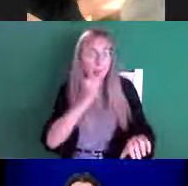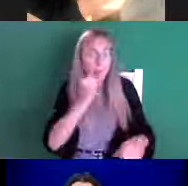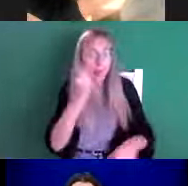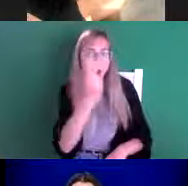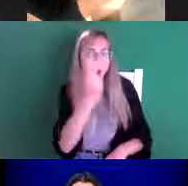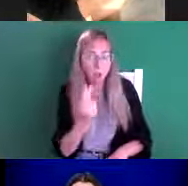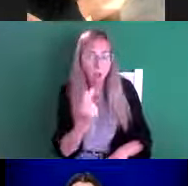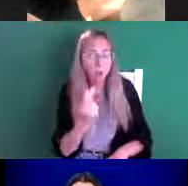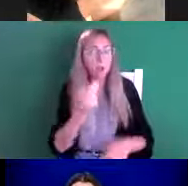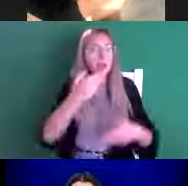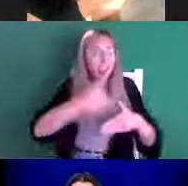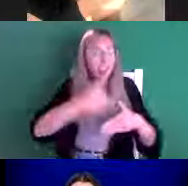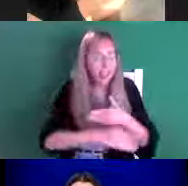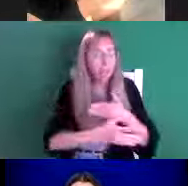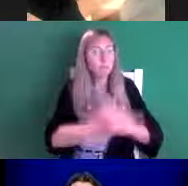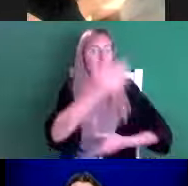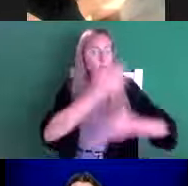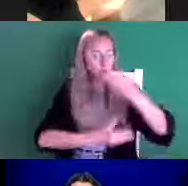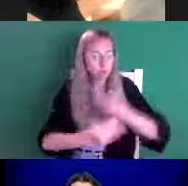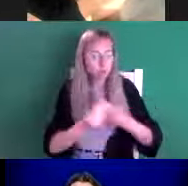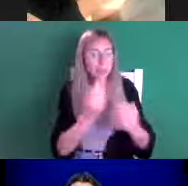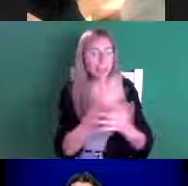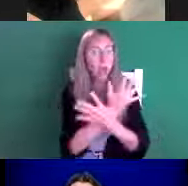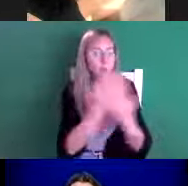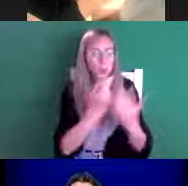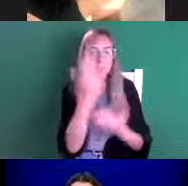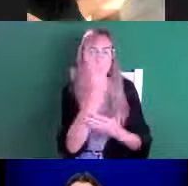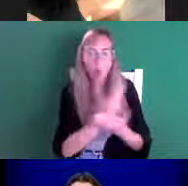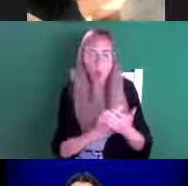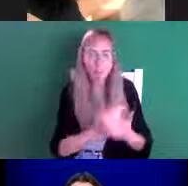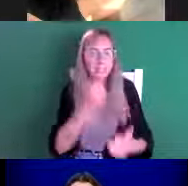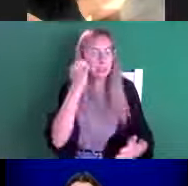you'd get a whole lot of different black artists who would come up and you would see the sort of